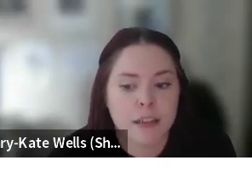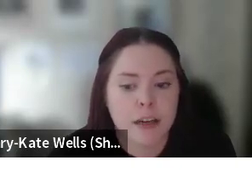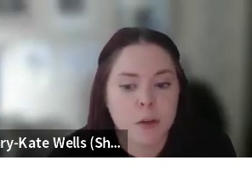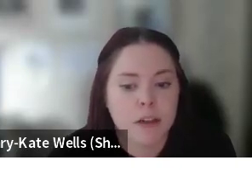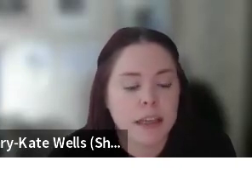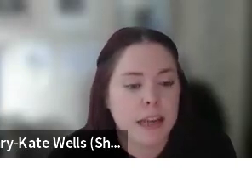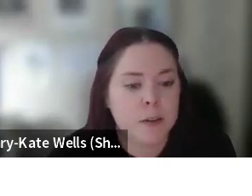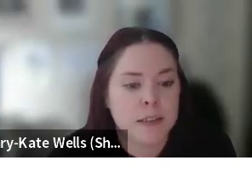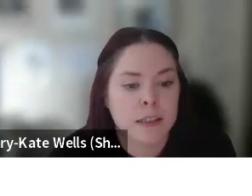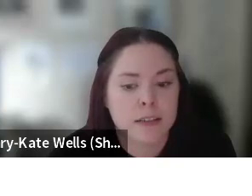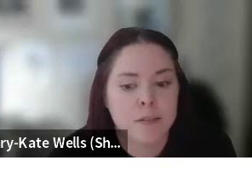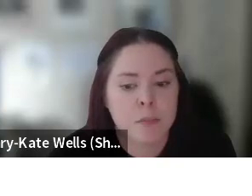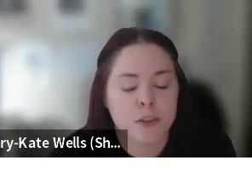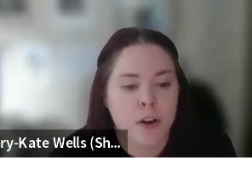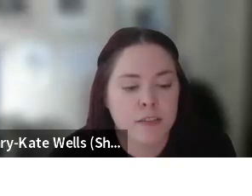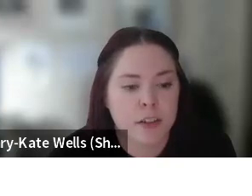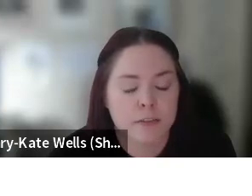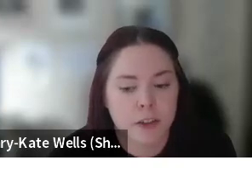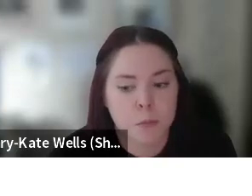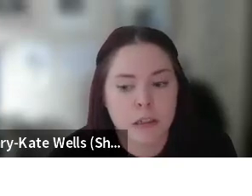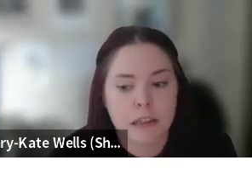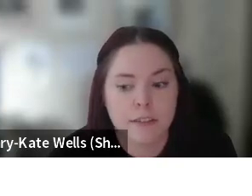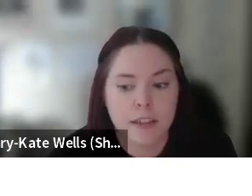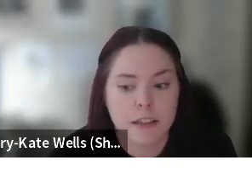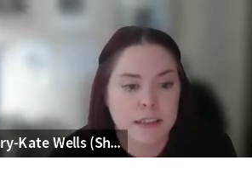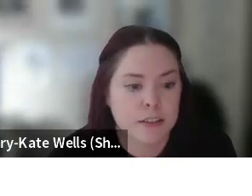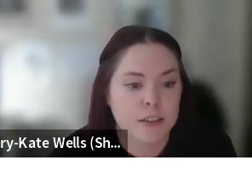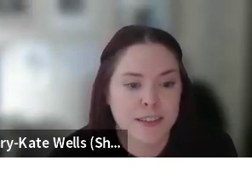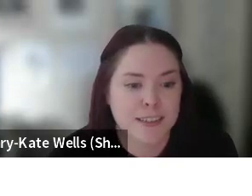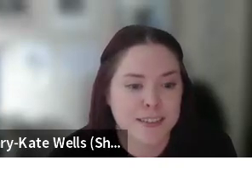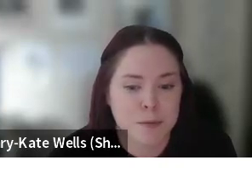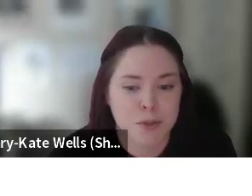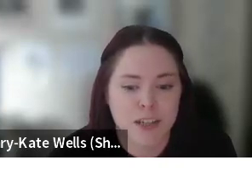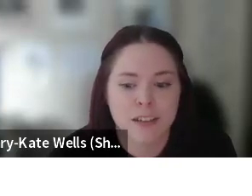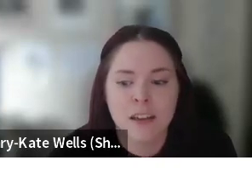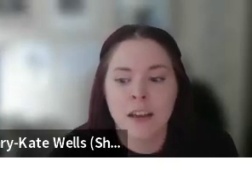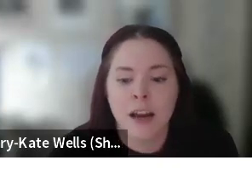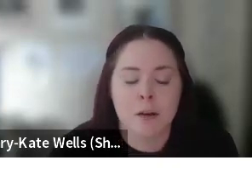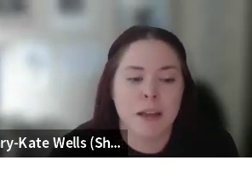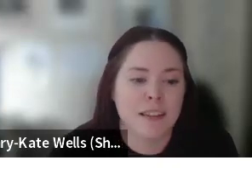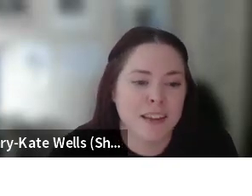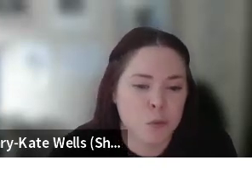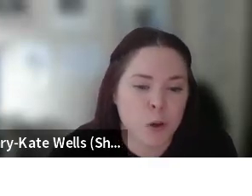living network and how CILs have been a driver for community living since its inception, and then